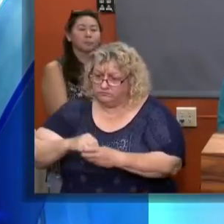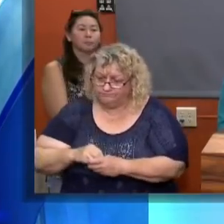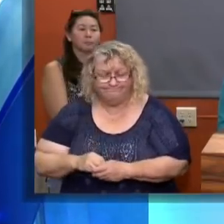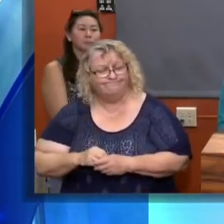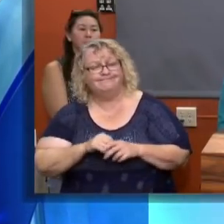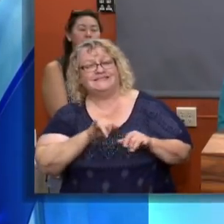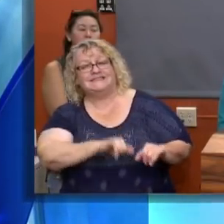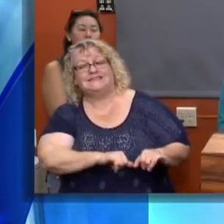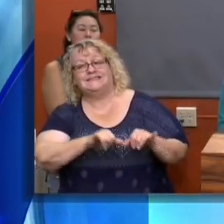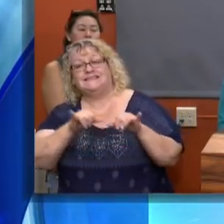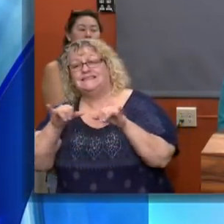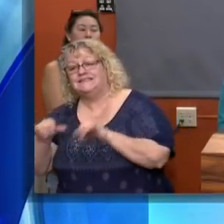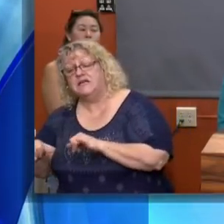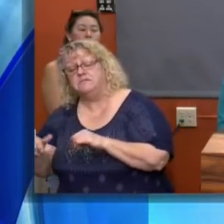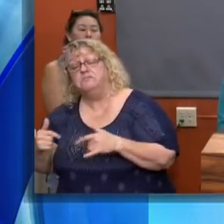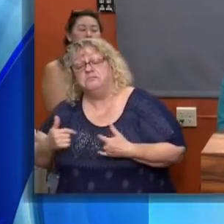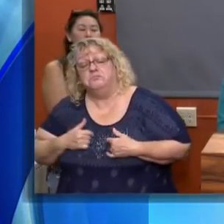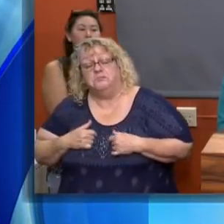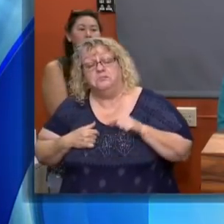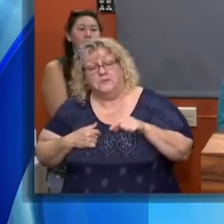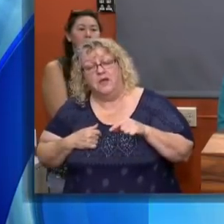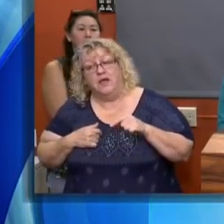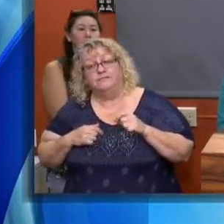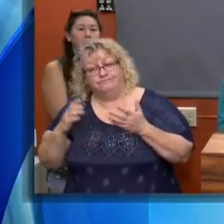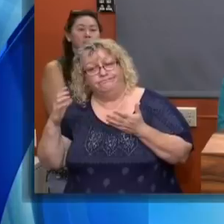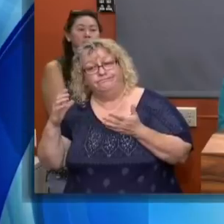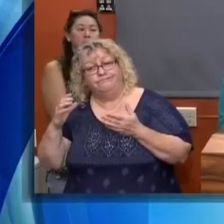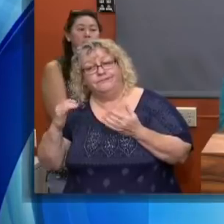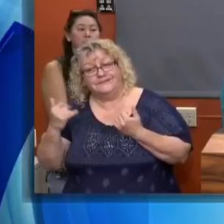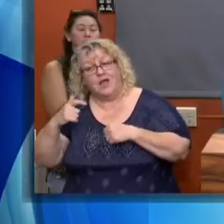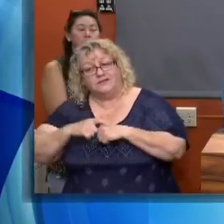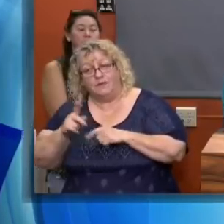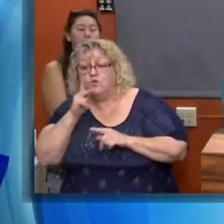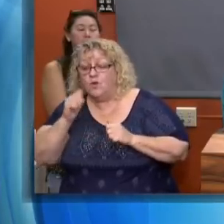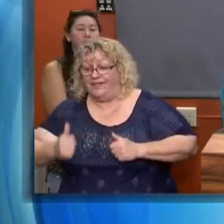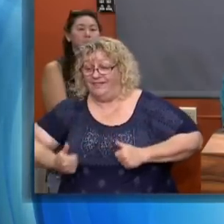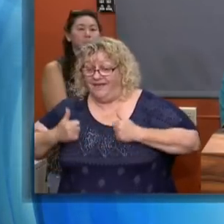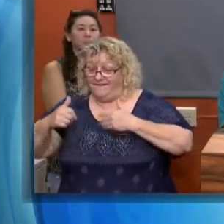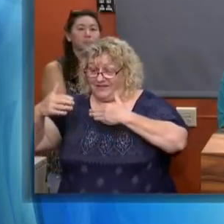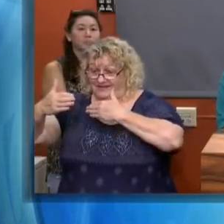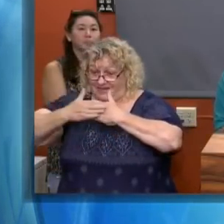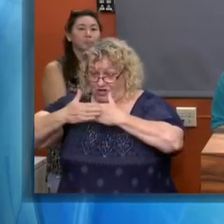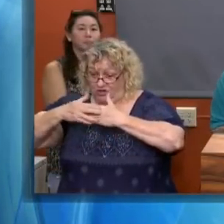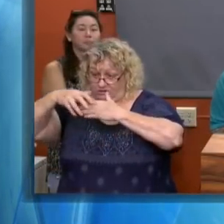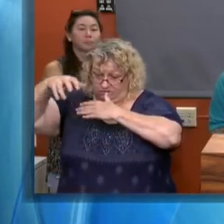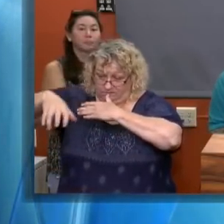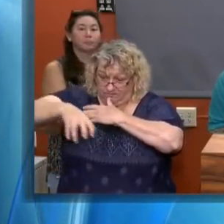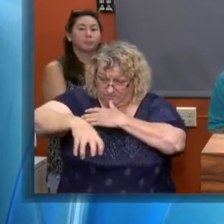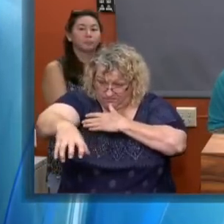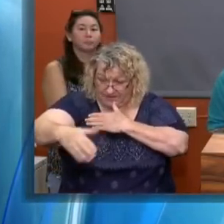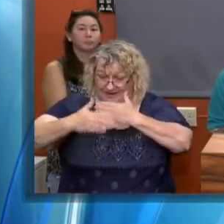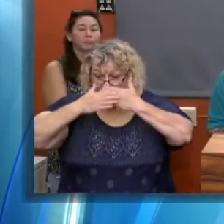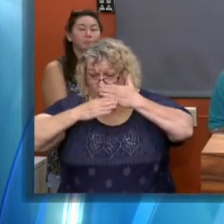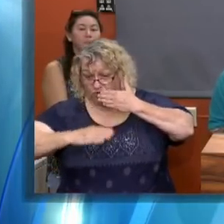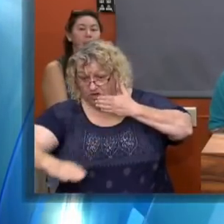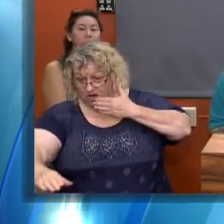OUR HURRICANE, 14 DAYS OF FOOD AND WATER, I THINK LIKEWISE, VIEW THIS AS AN OPPORTUNITY